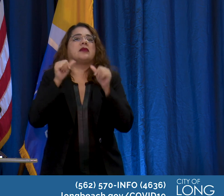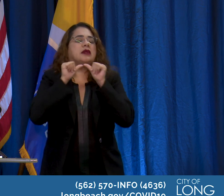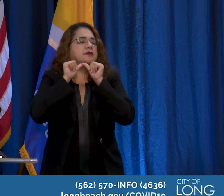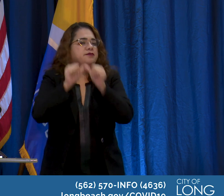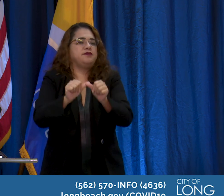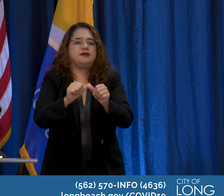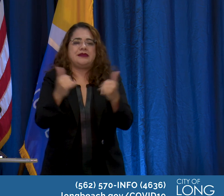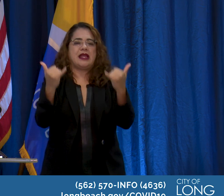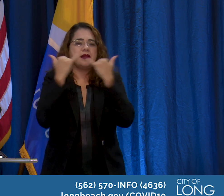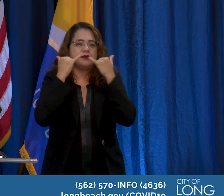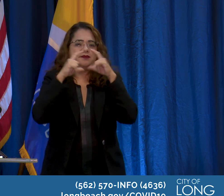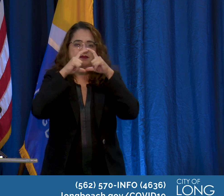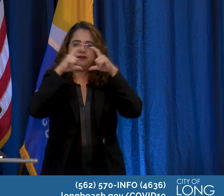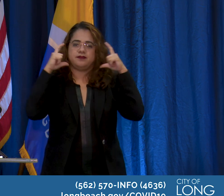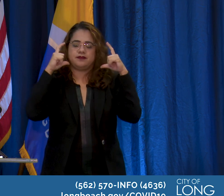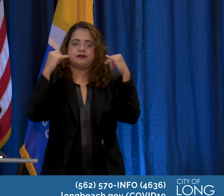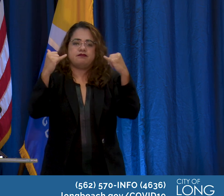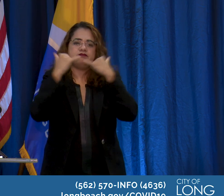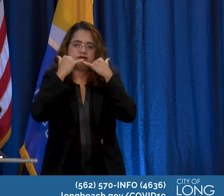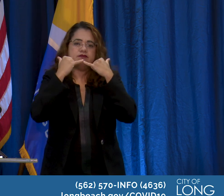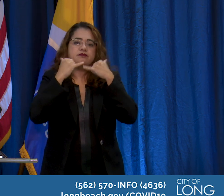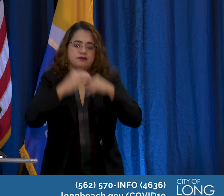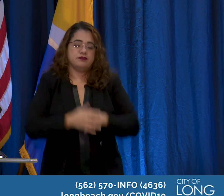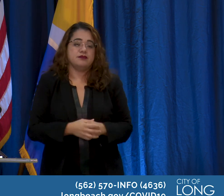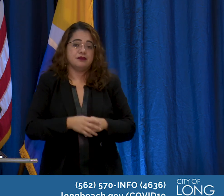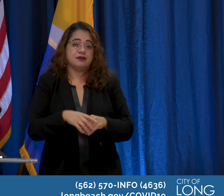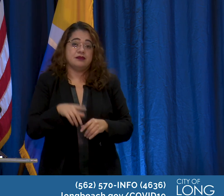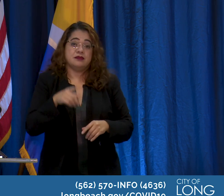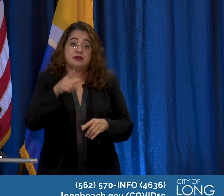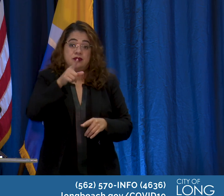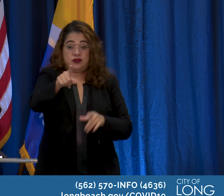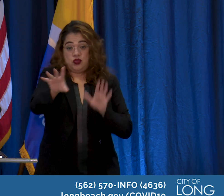So however you choose to celebrate, please always remember to avoid close contact with